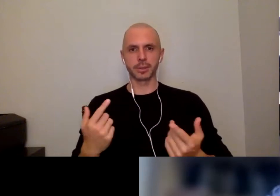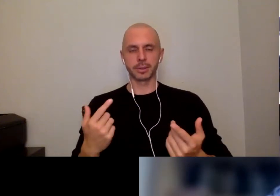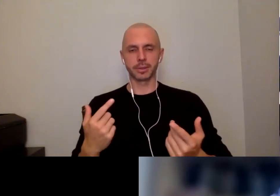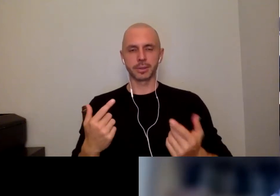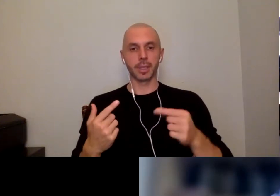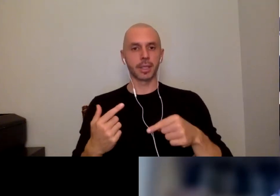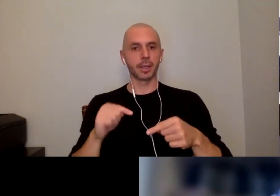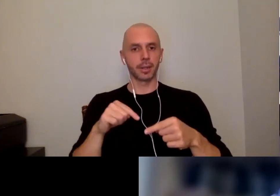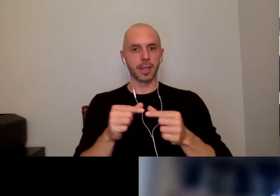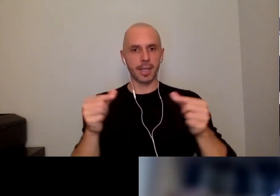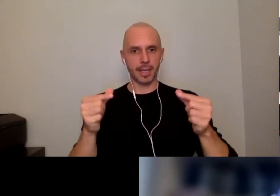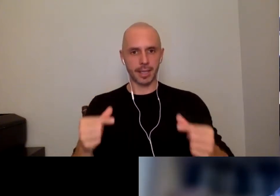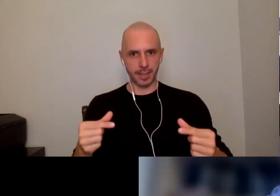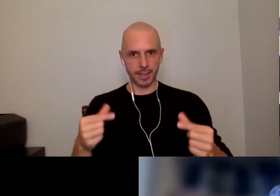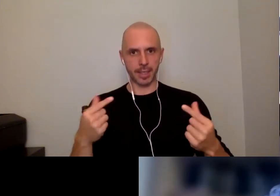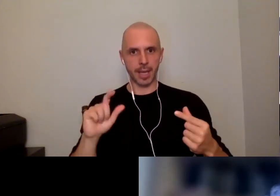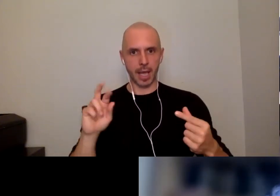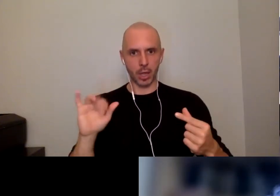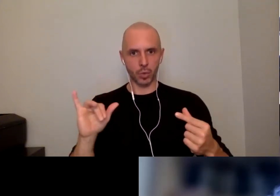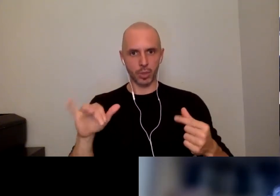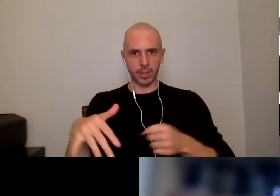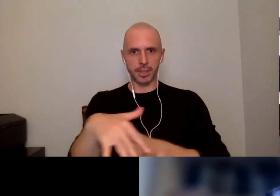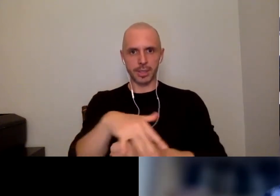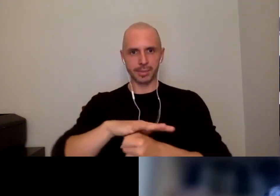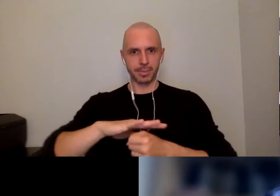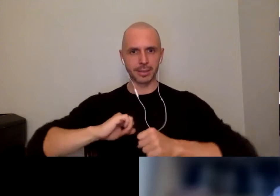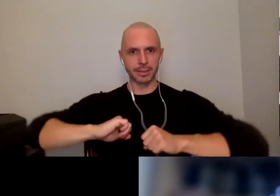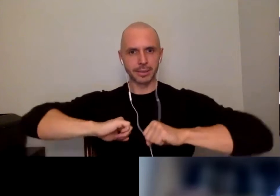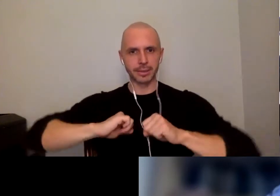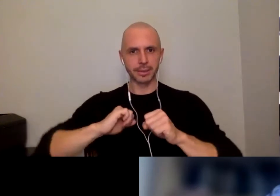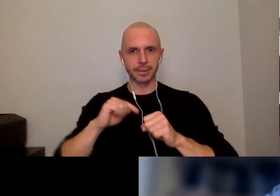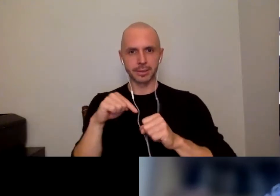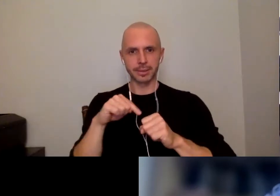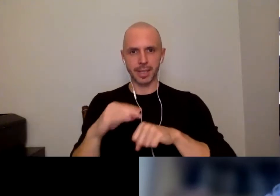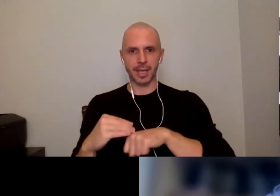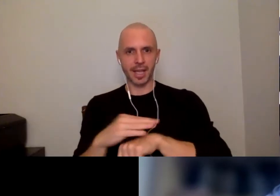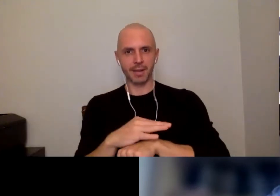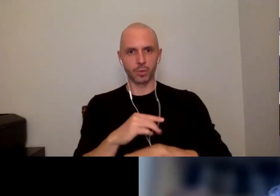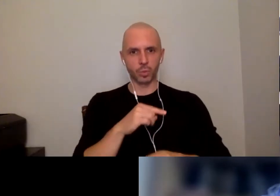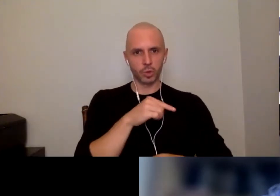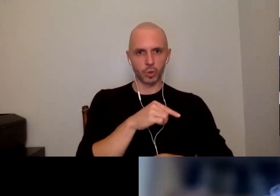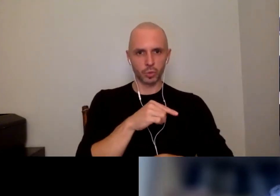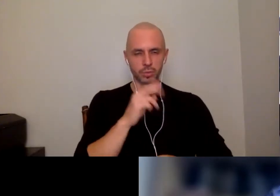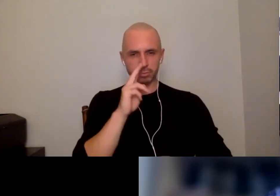really significant for you in the creation of the the exhibition and we do have a question